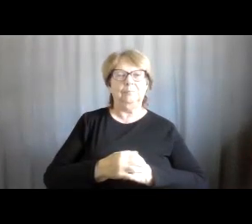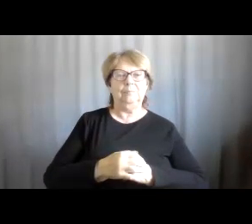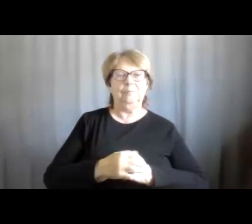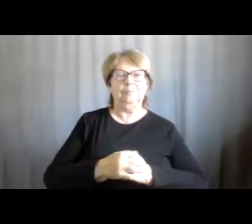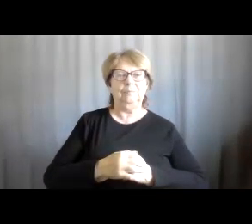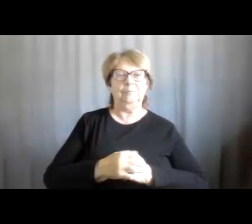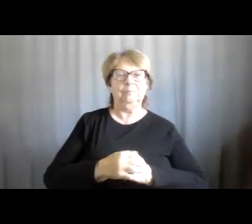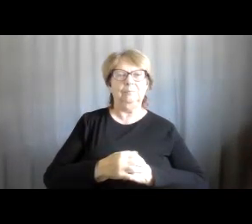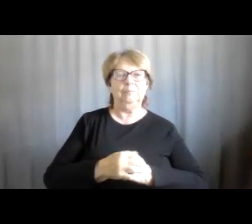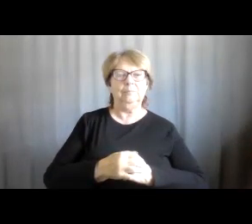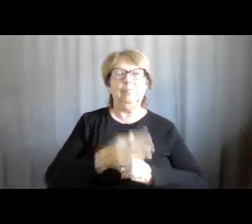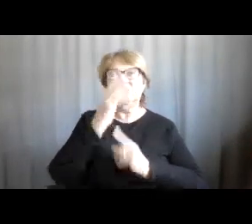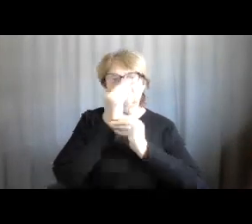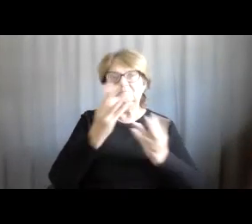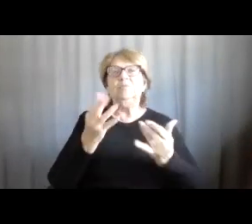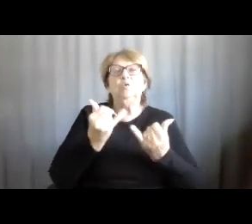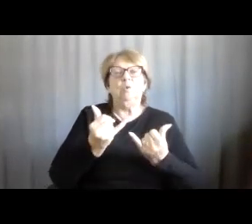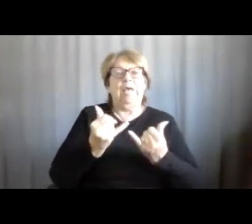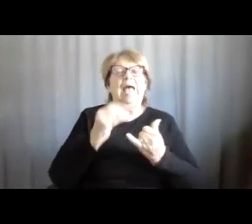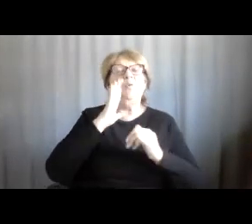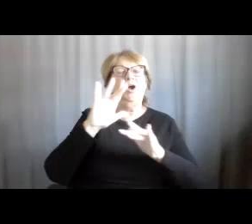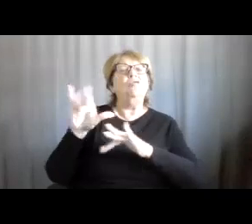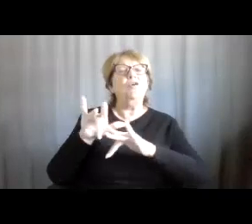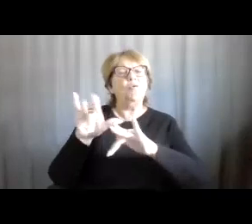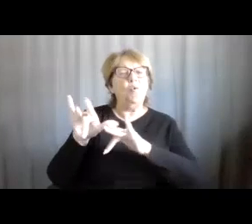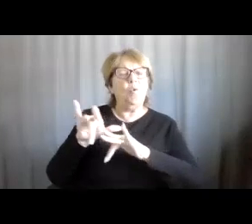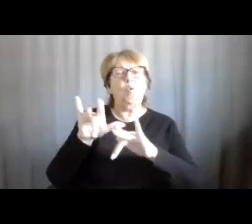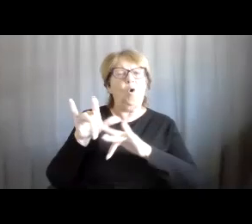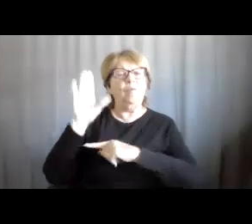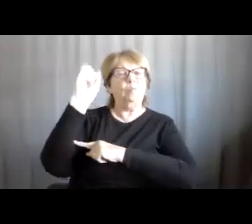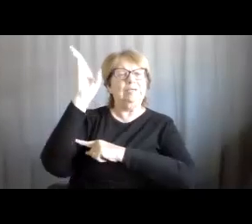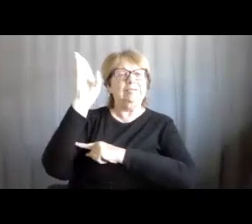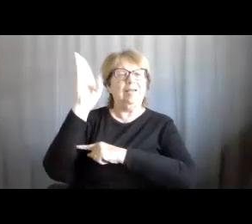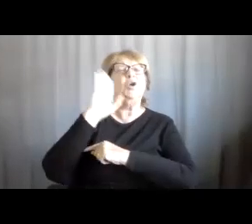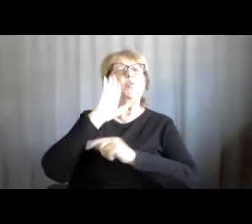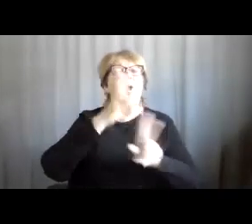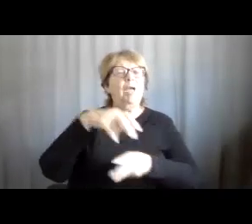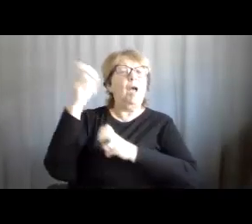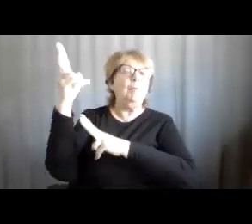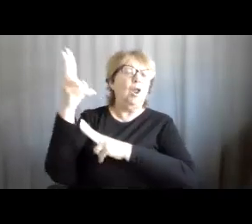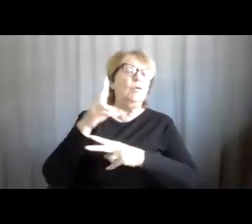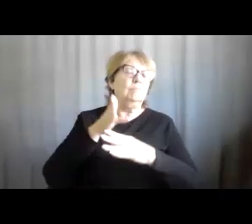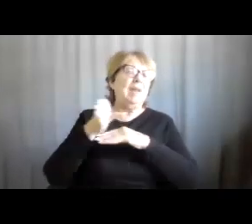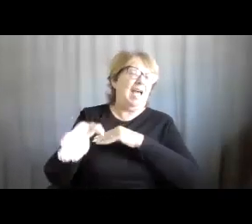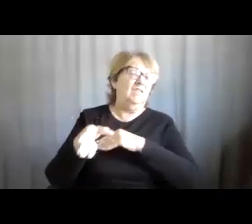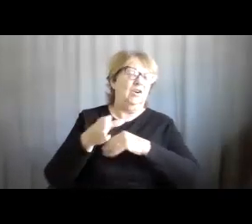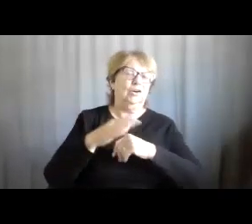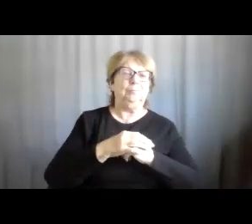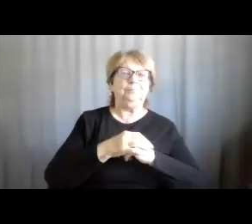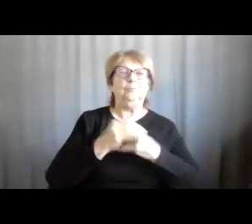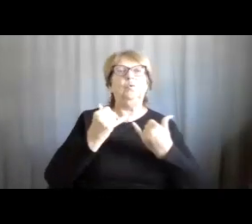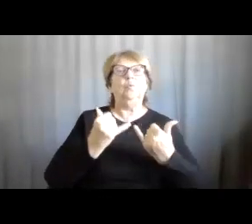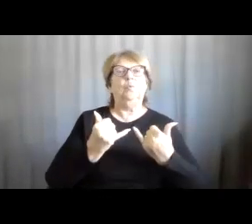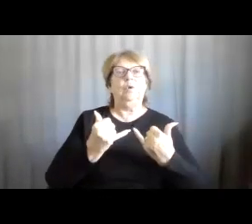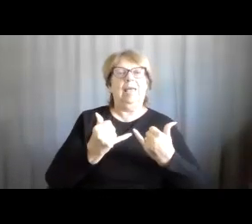[Roby Poche (DES)] Just to note, we will be recording today's presentation and it will be uploaded shortly after today. [Roby Poche (DES)] We will be reviewing the